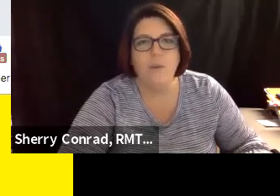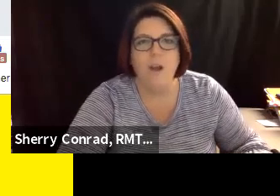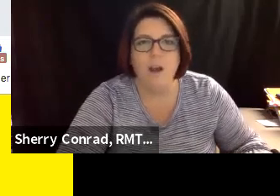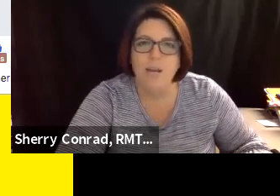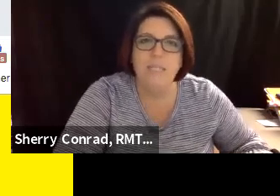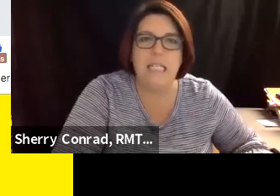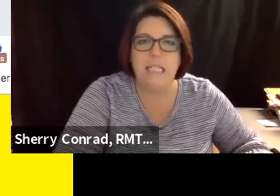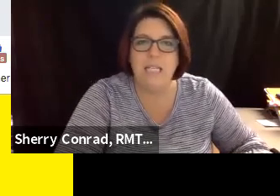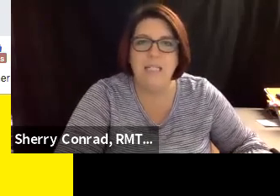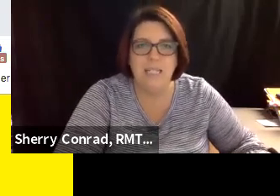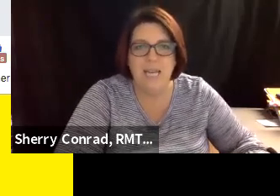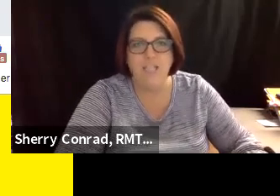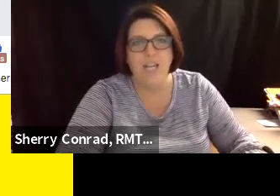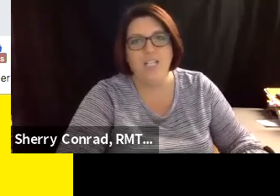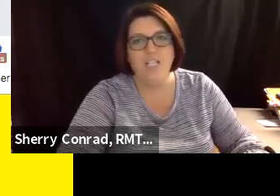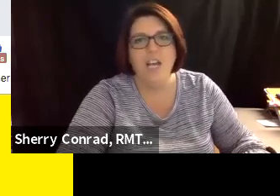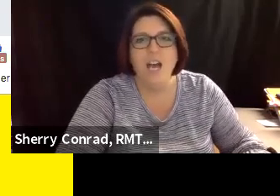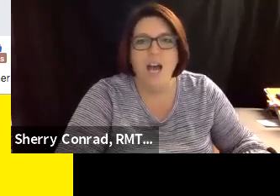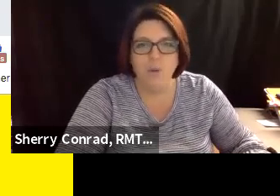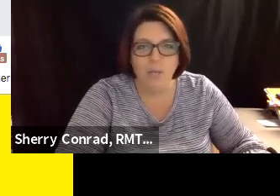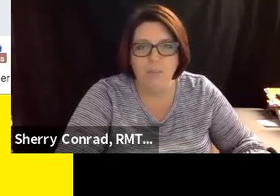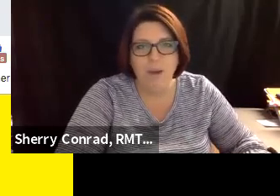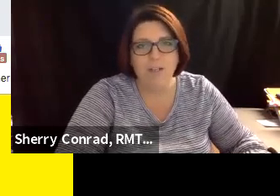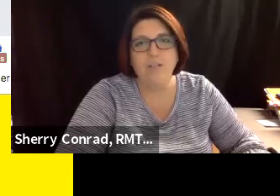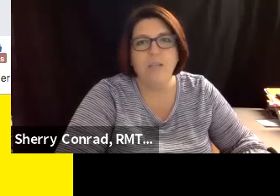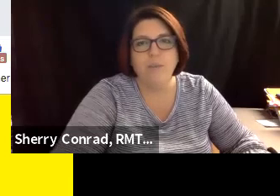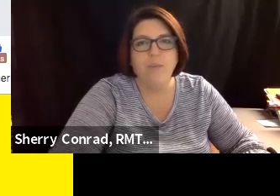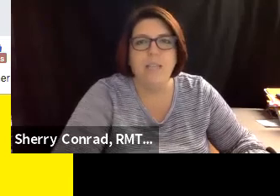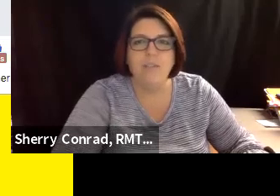with RMTC-D/HH. I'm going to be monitoring the room this afternoon.